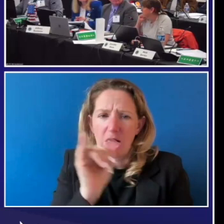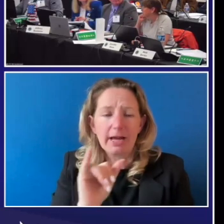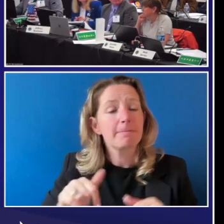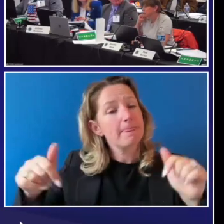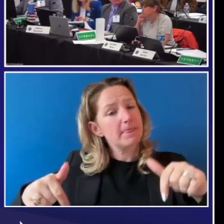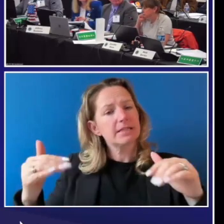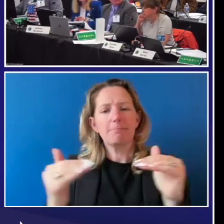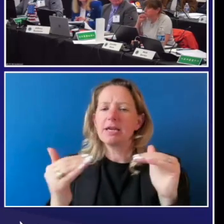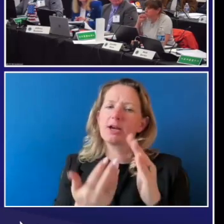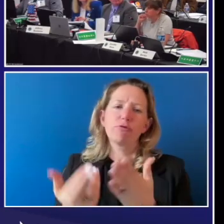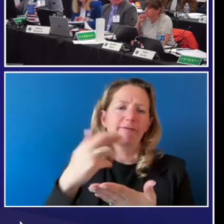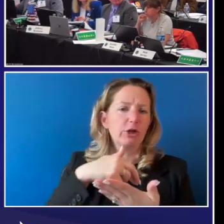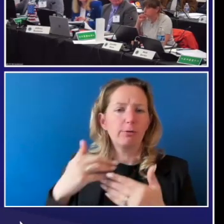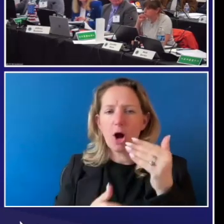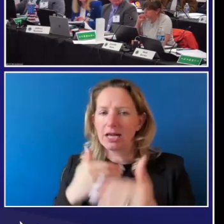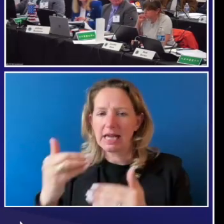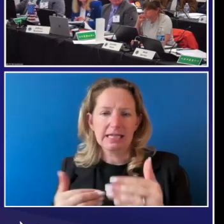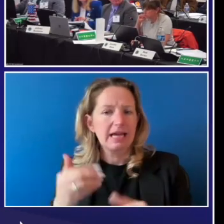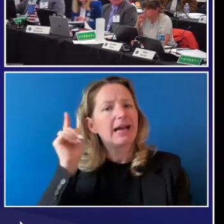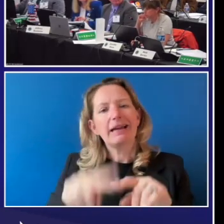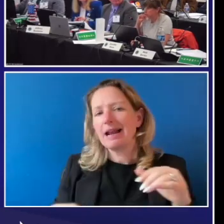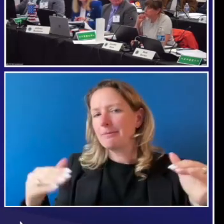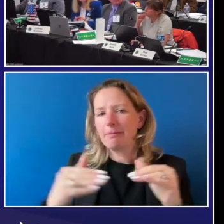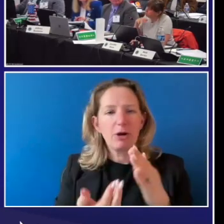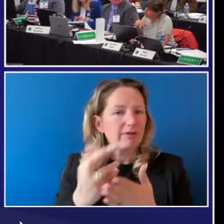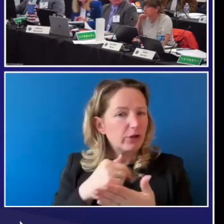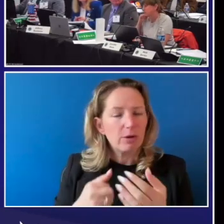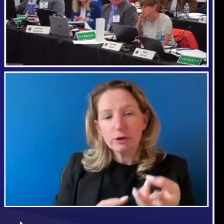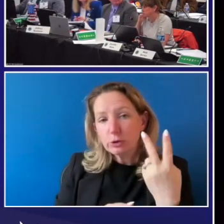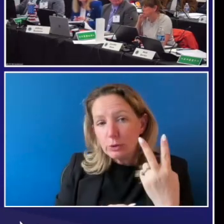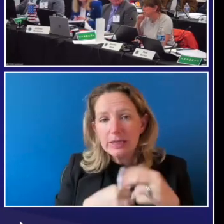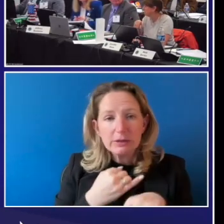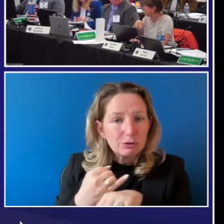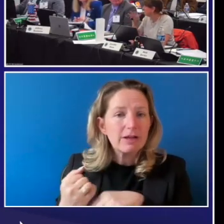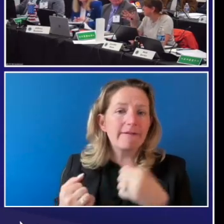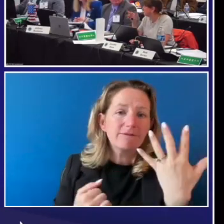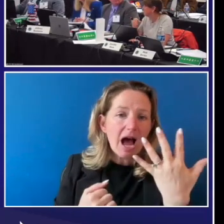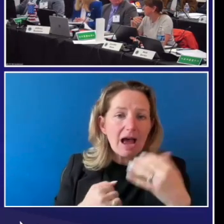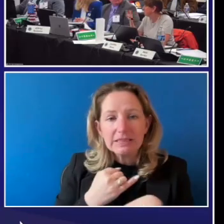It cannot be a peer review of 2 institutions or even 5 institutions. It needs to be something more than that.